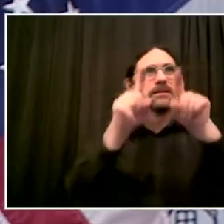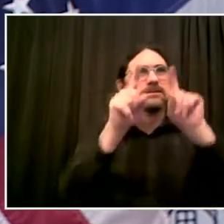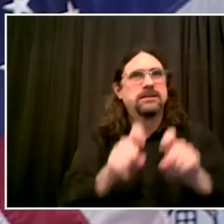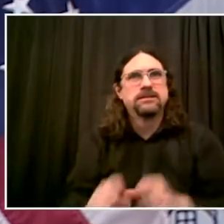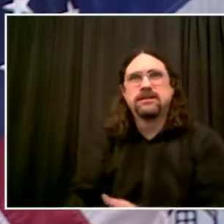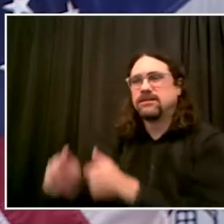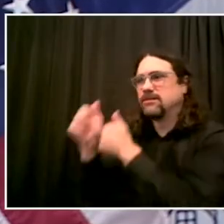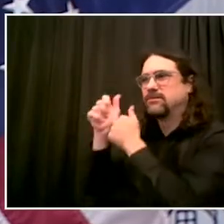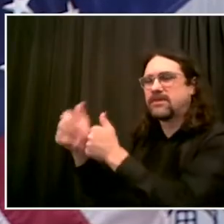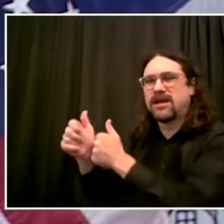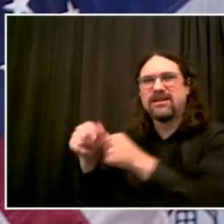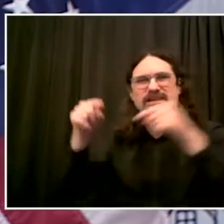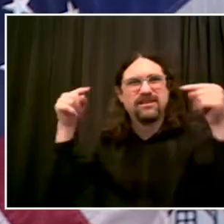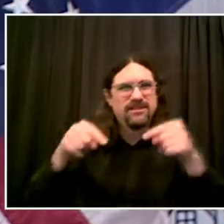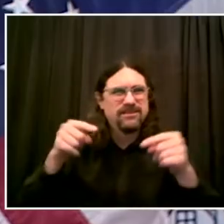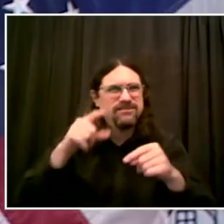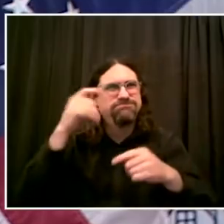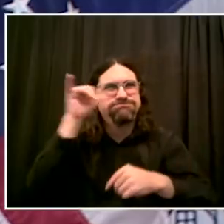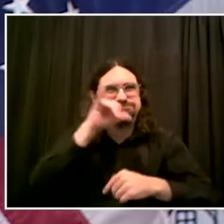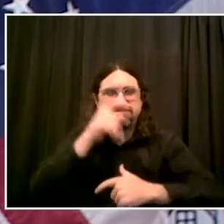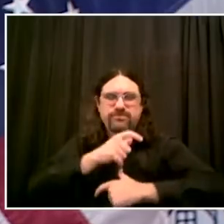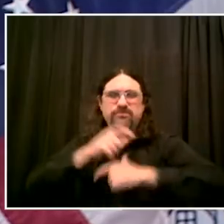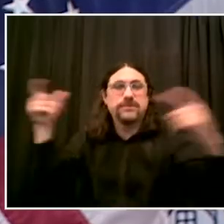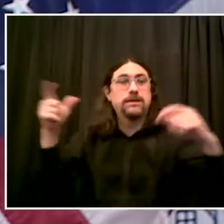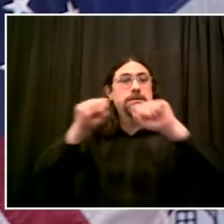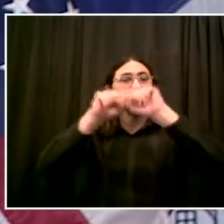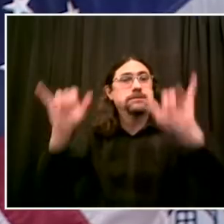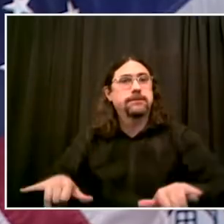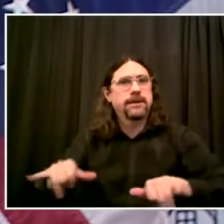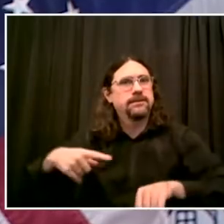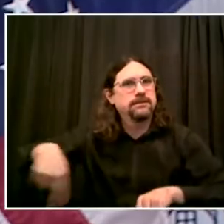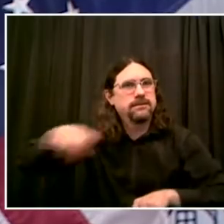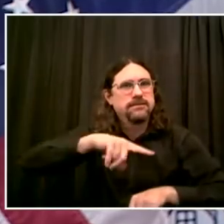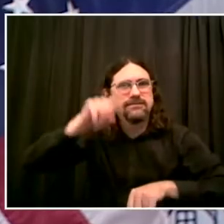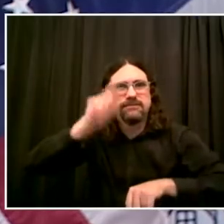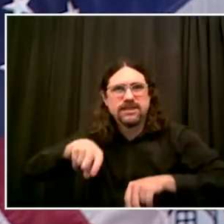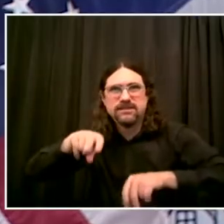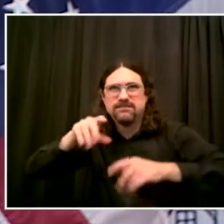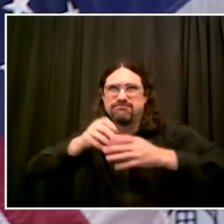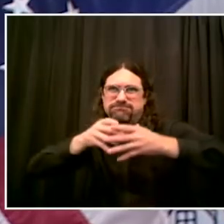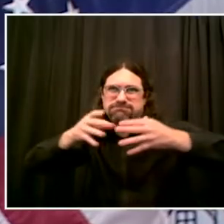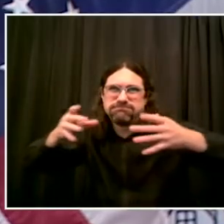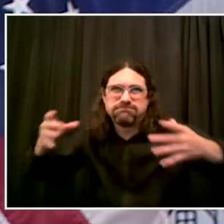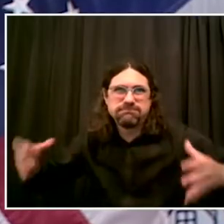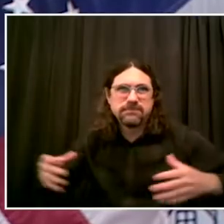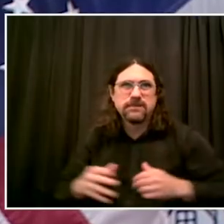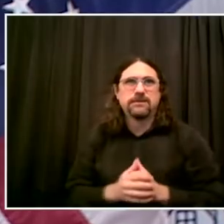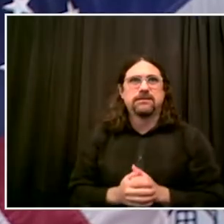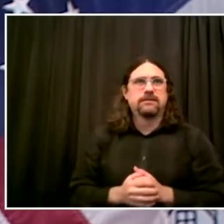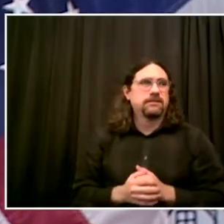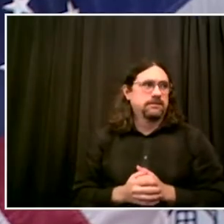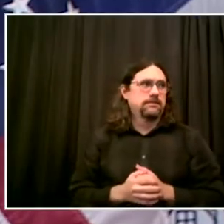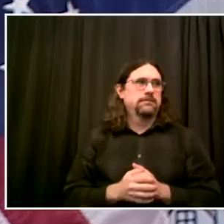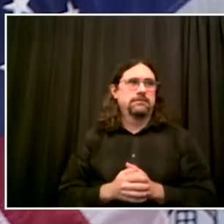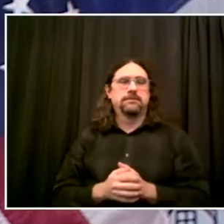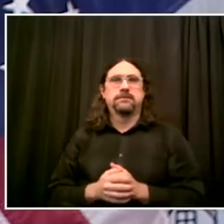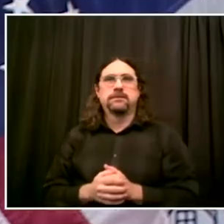WOLDR, HETRE IS A SYSTEMATIC EFFORT TO TRACK DOWN EVERY SINGLE CASE AND MAKE SURE THAT PEOPLE HAVE THE